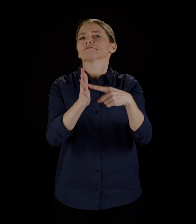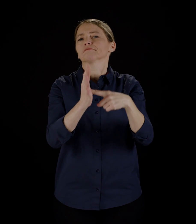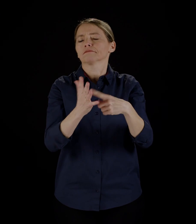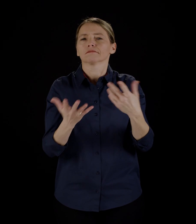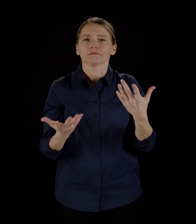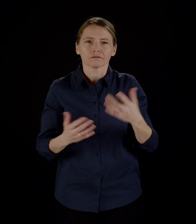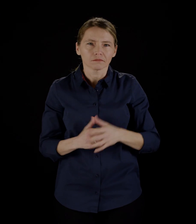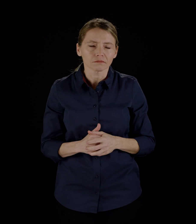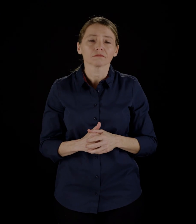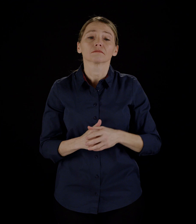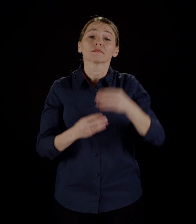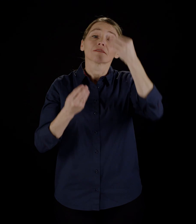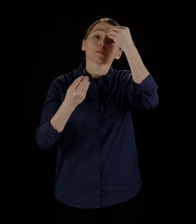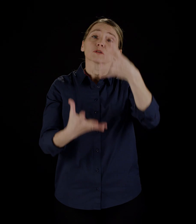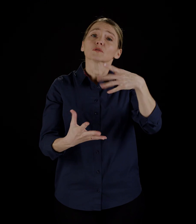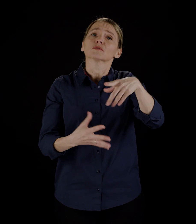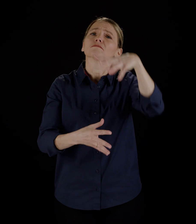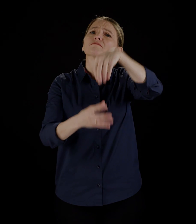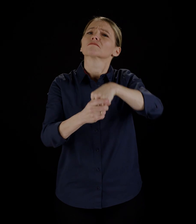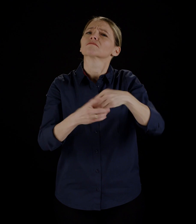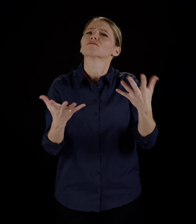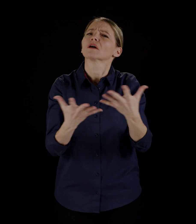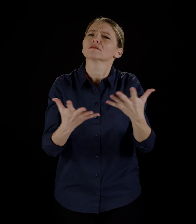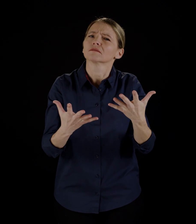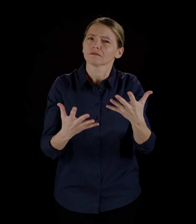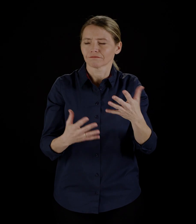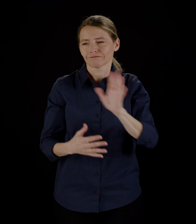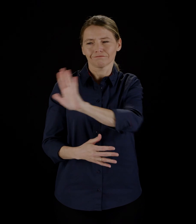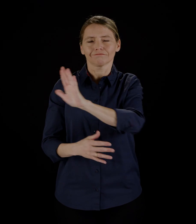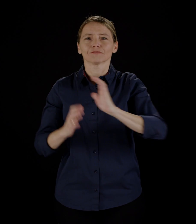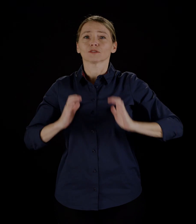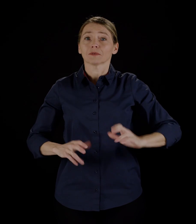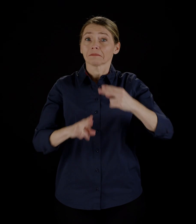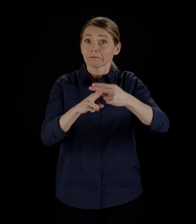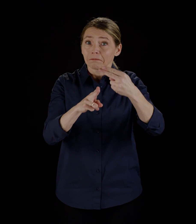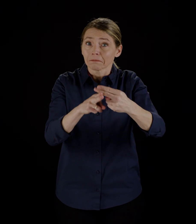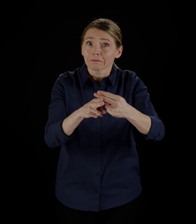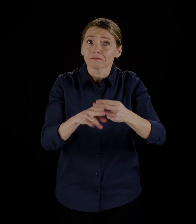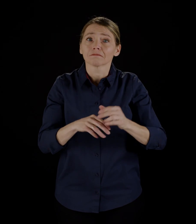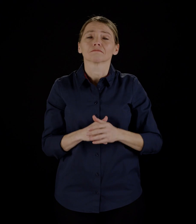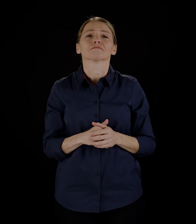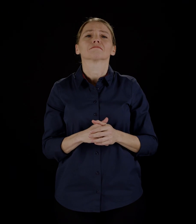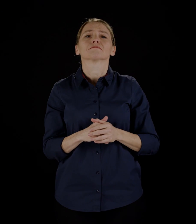Examples of this information may include a customer’s name, date of birth and personal